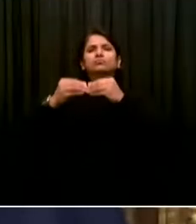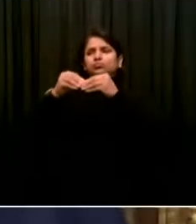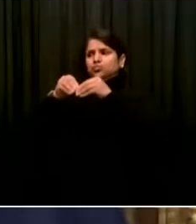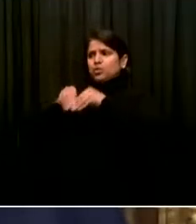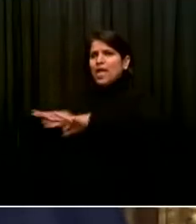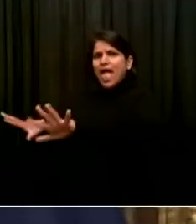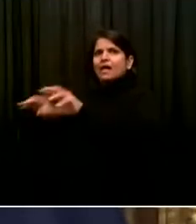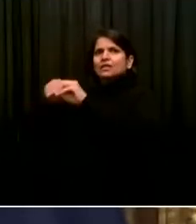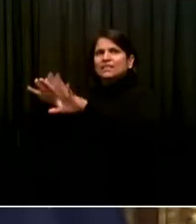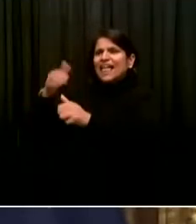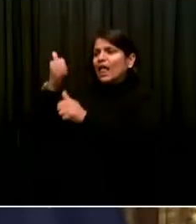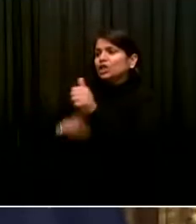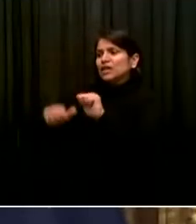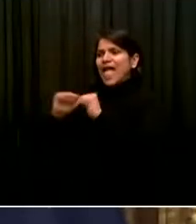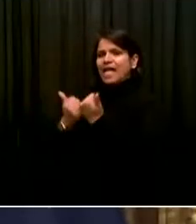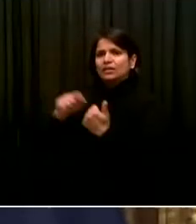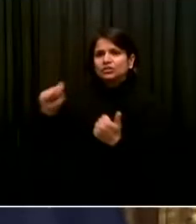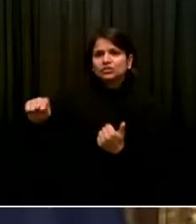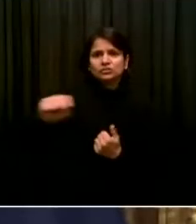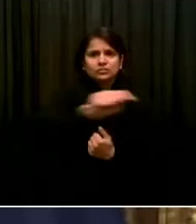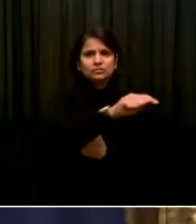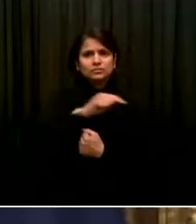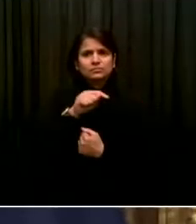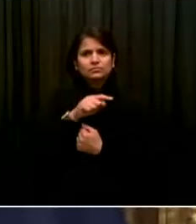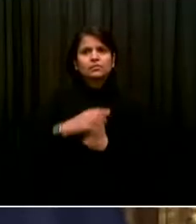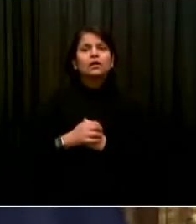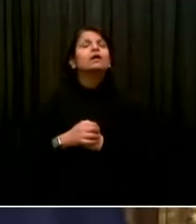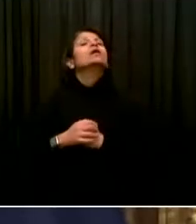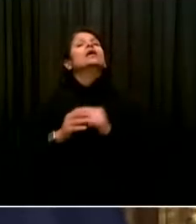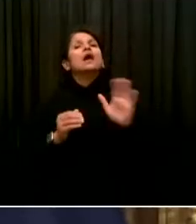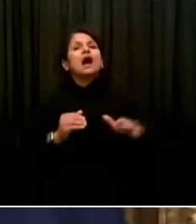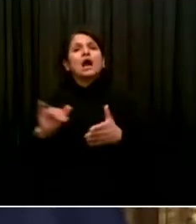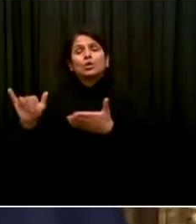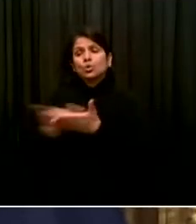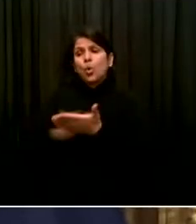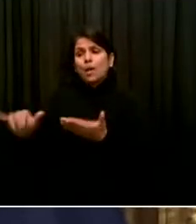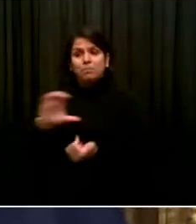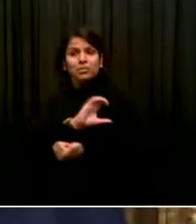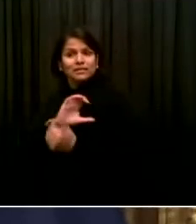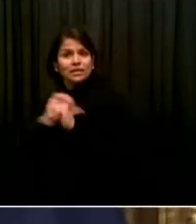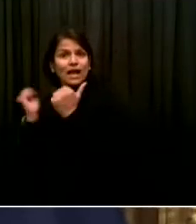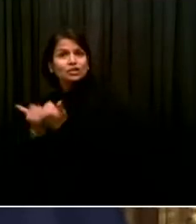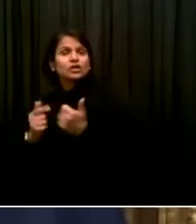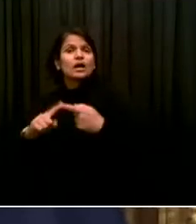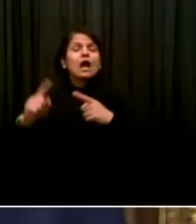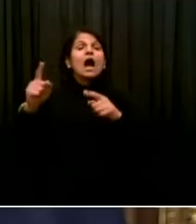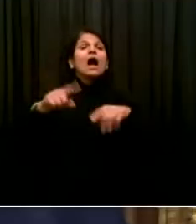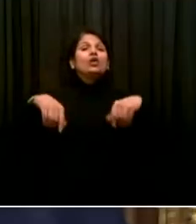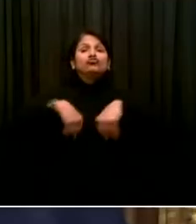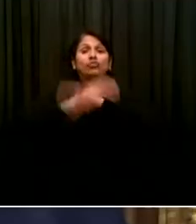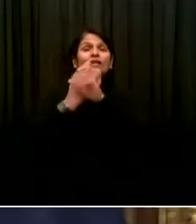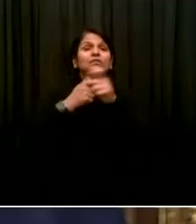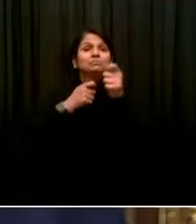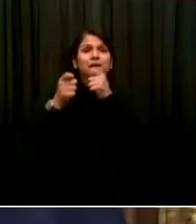SAFETY EFFORTS BUT THEY ALSO ACT AS LIASON